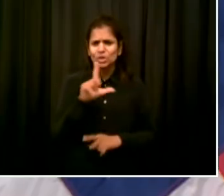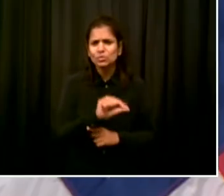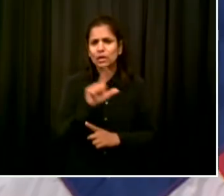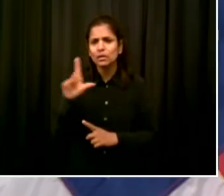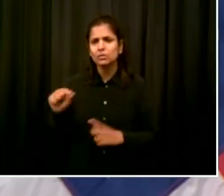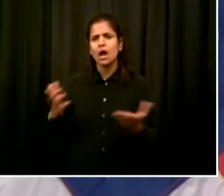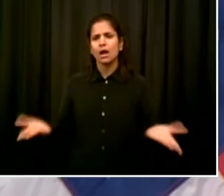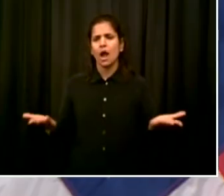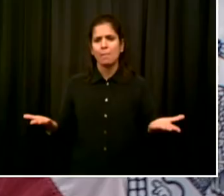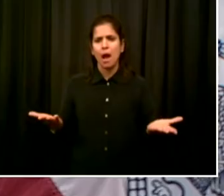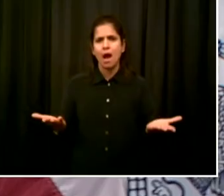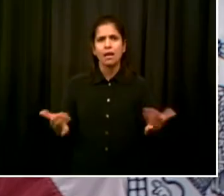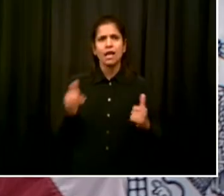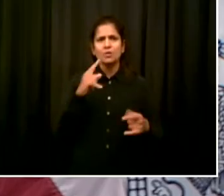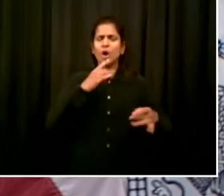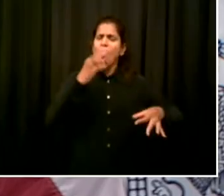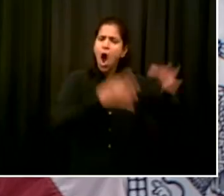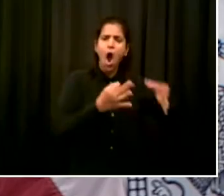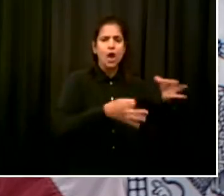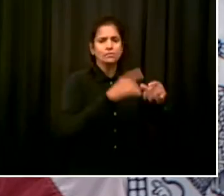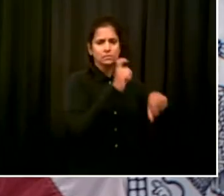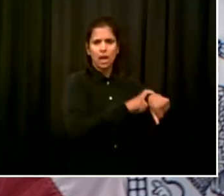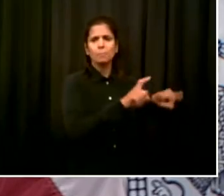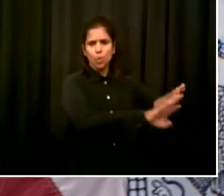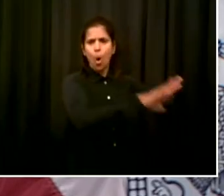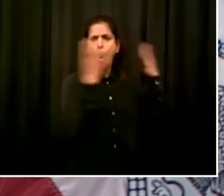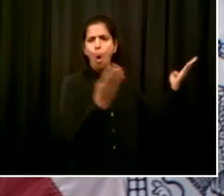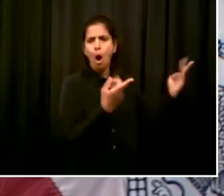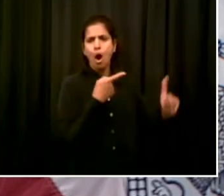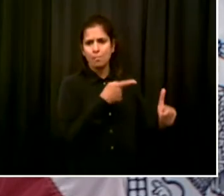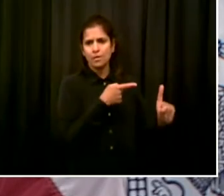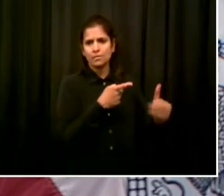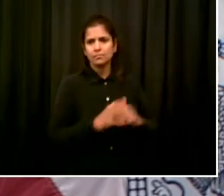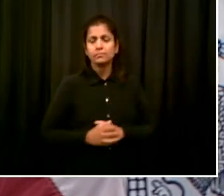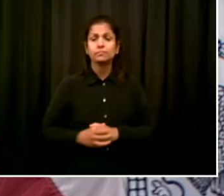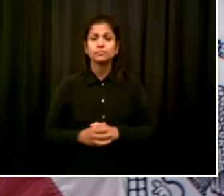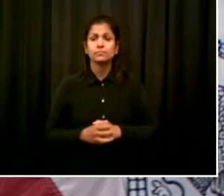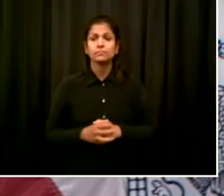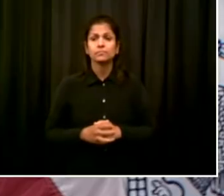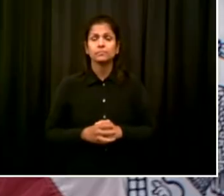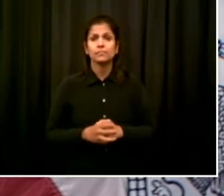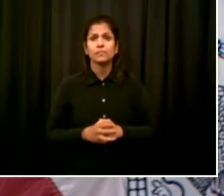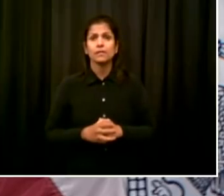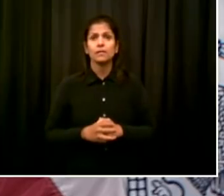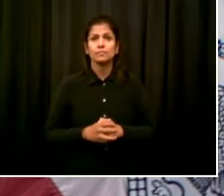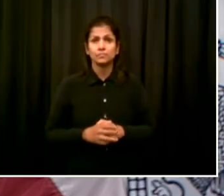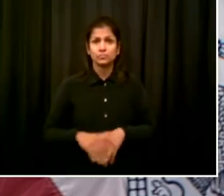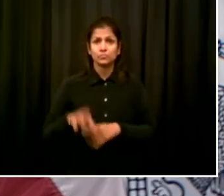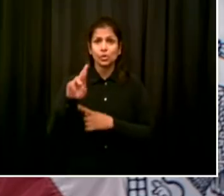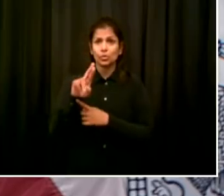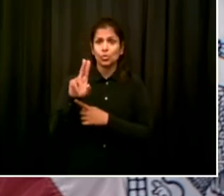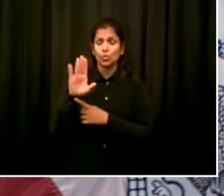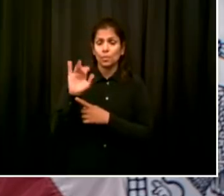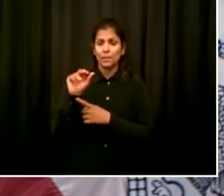SYSTEM, PUBLIC SAFETY IS AT RISK HERE WHERE THE COURTS ARE NOT FULLY OPERATING . HTIS IS 2020 AND WE